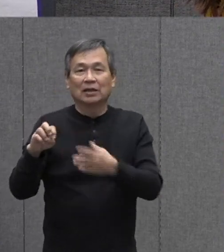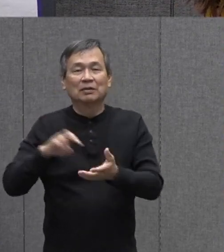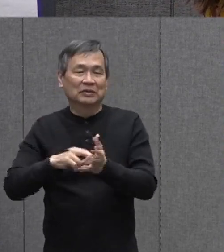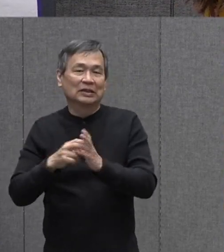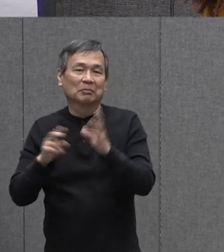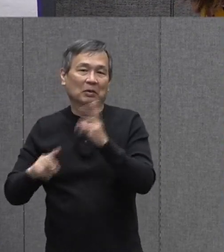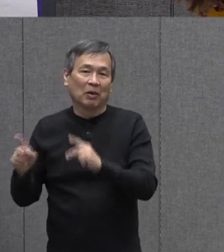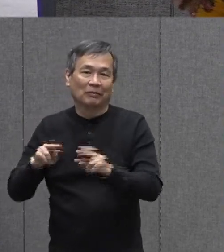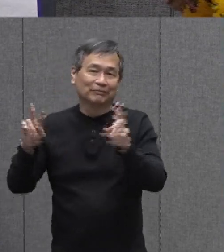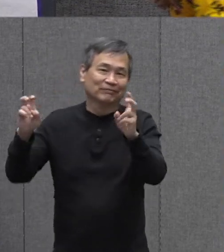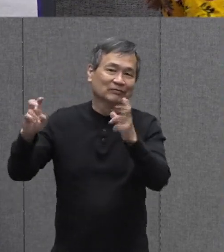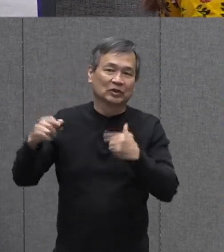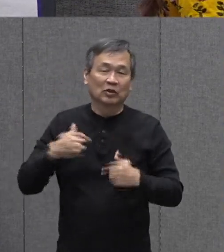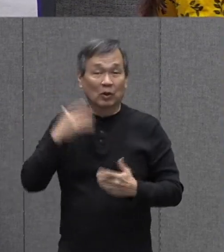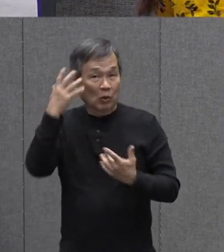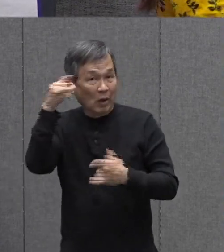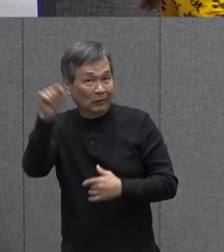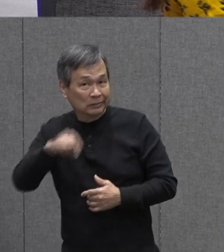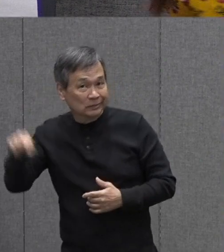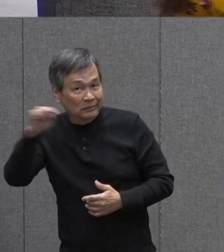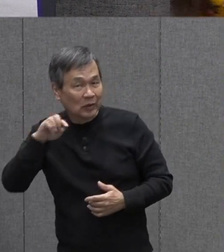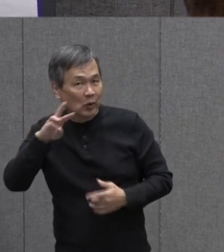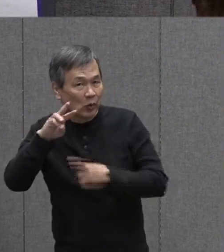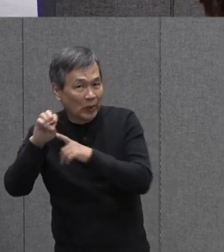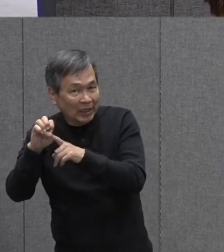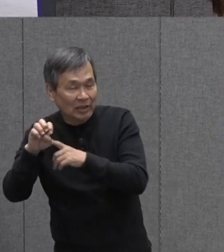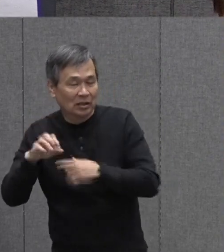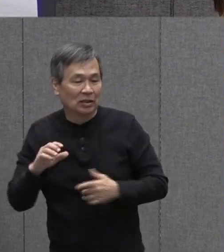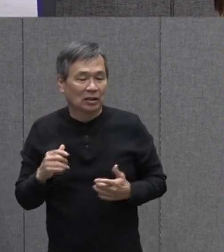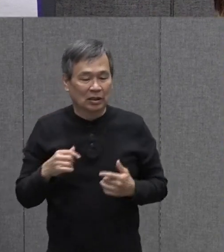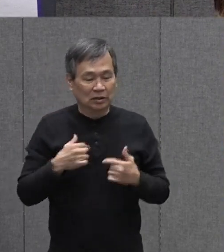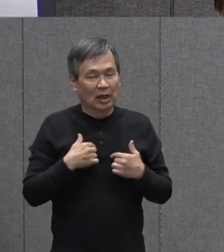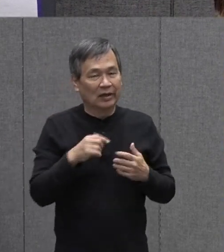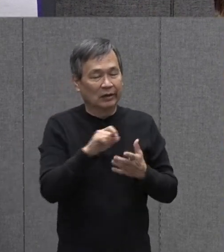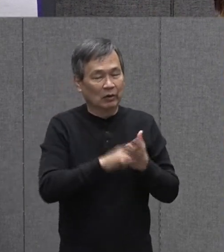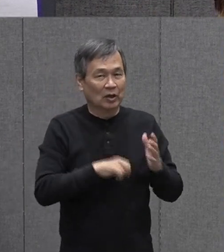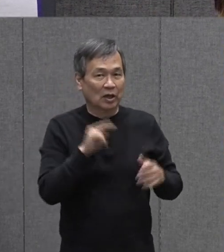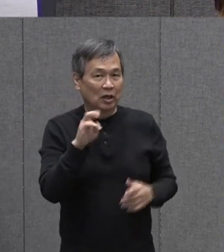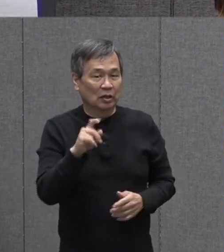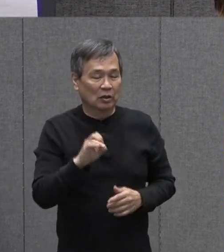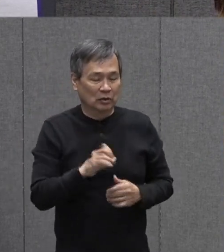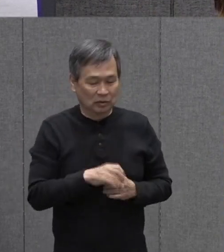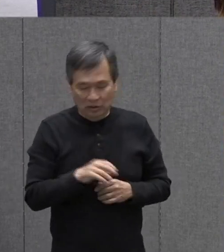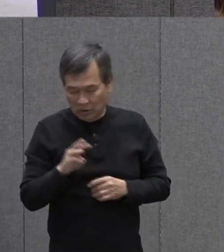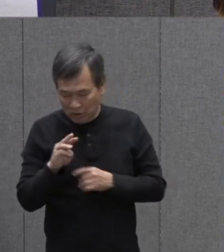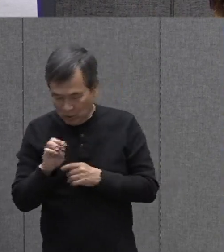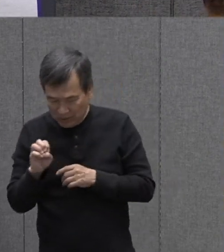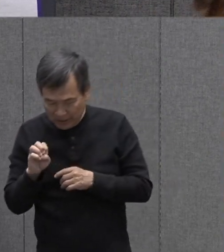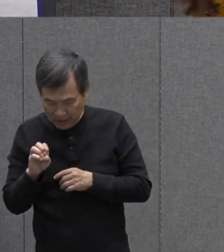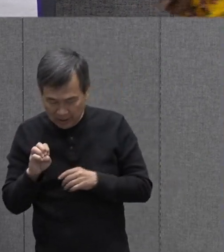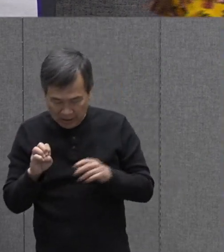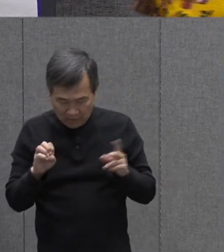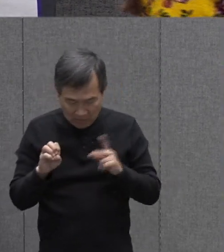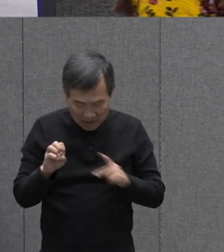so I'm gonna circle we, and I can make small note that I meant humans, I'm gonna make that really small,